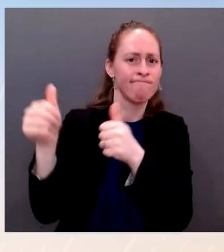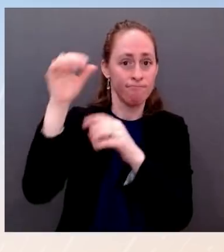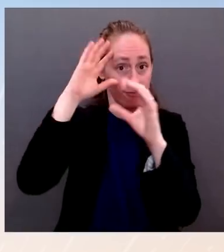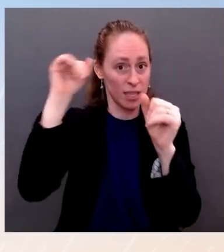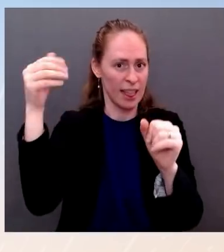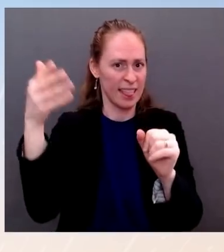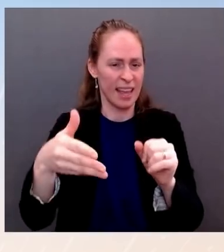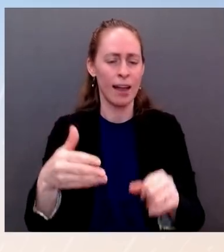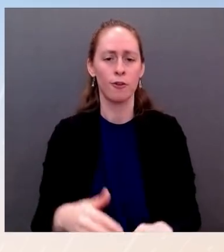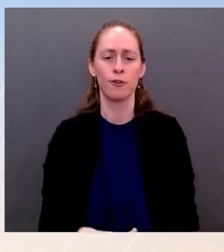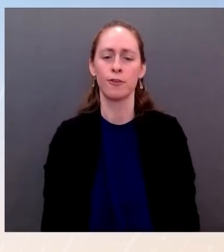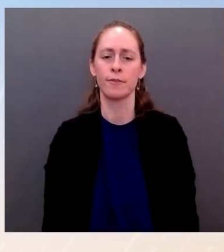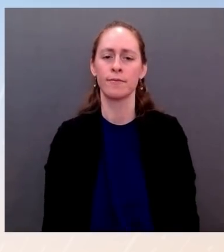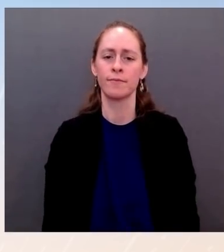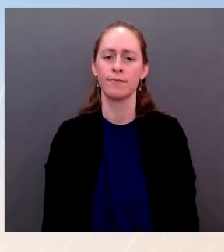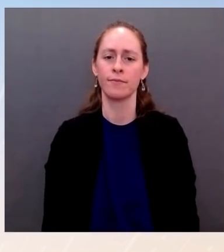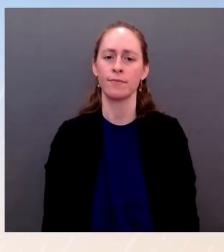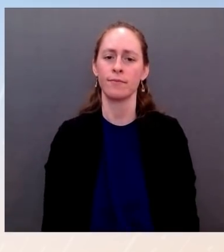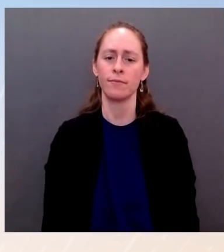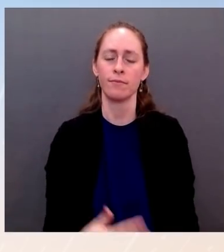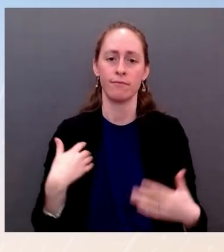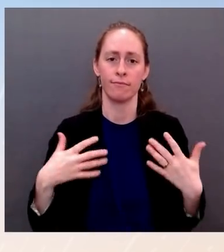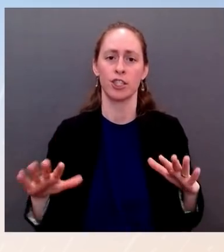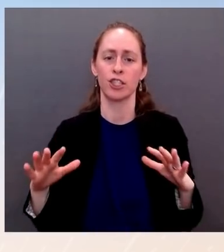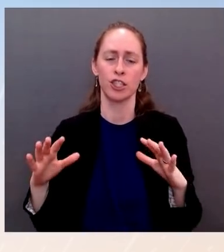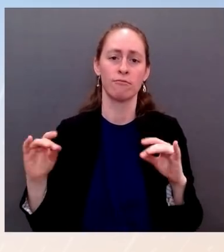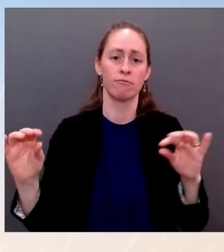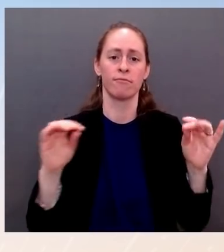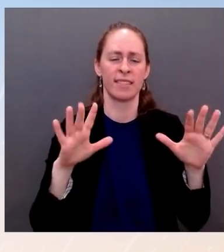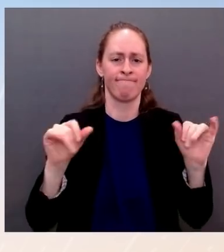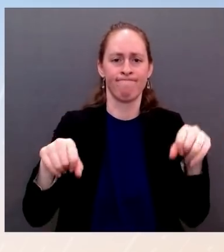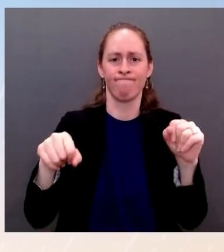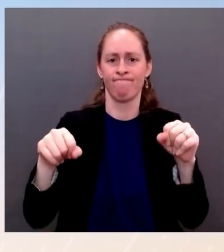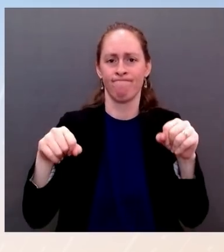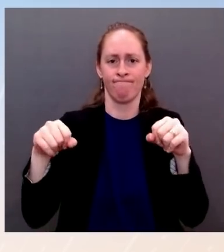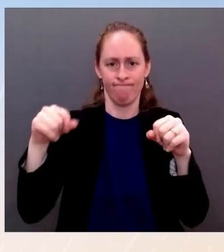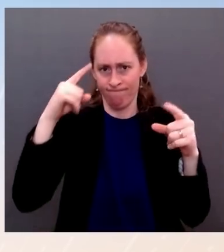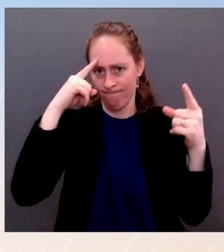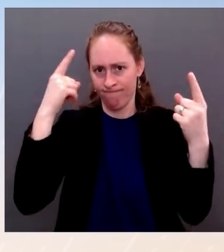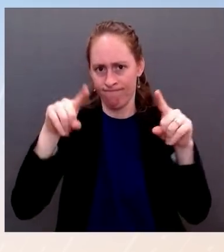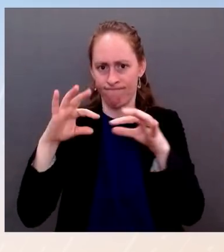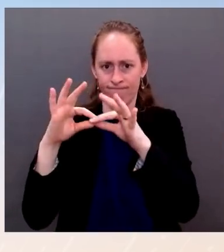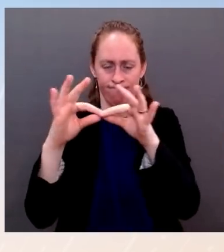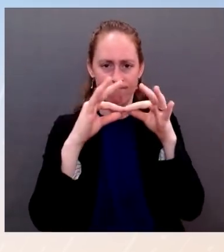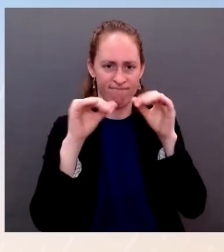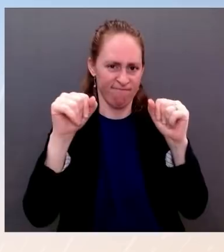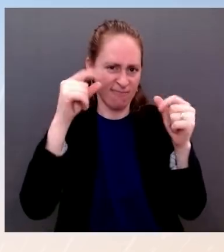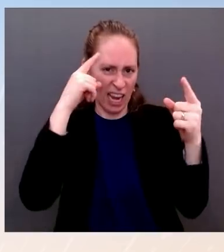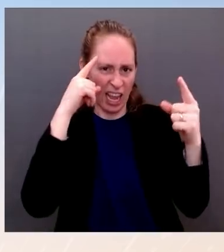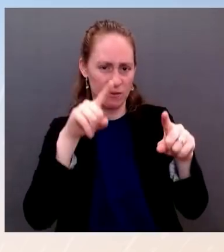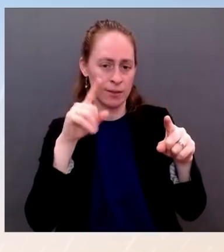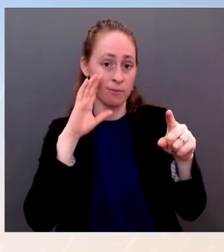from the broad strategy, down to technical details. If Russia proceeds, its long-term power